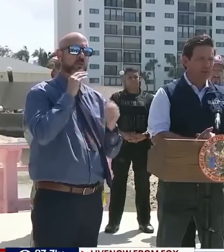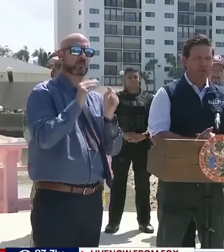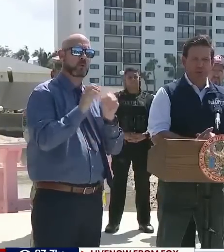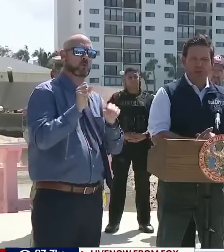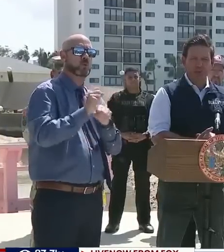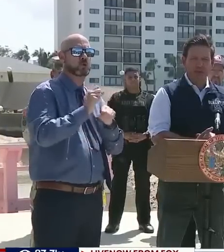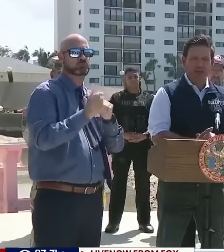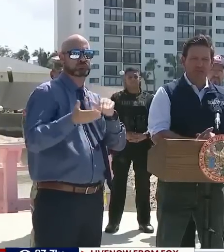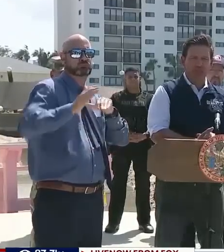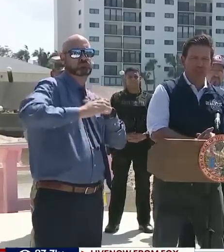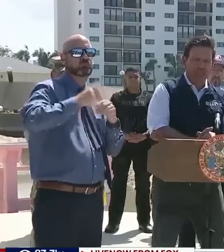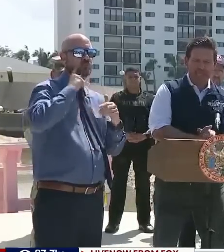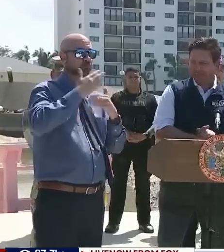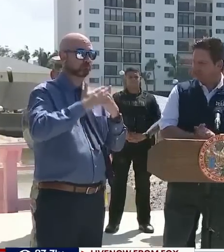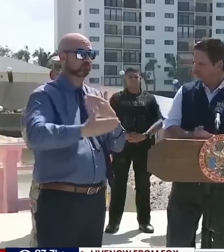you did. I know you're continuing to do that. I